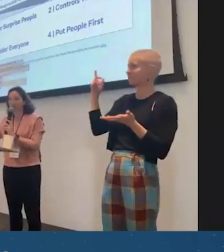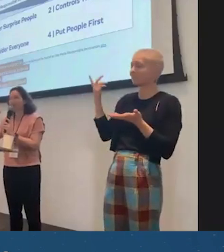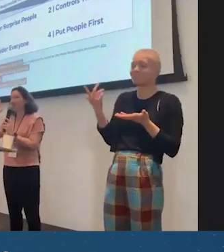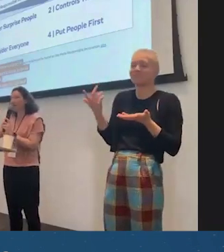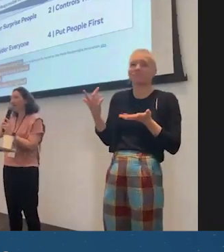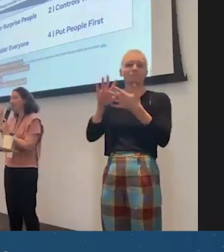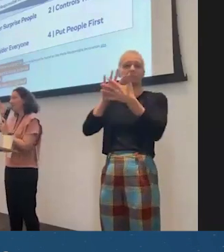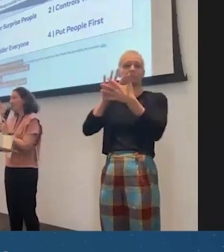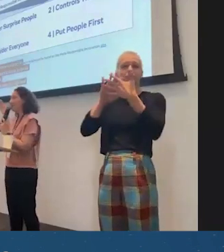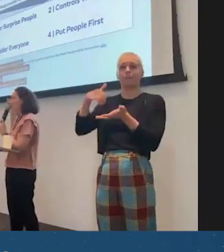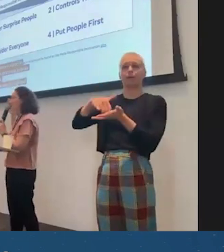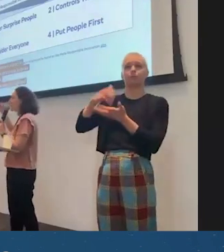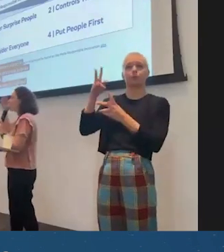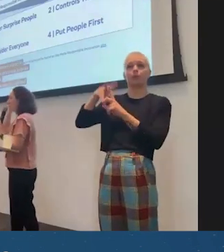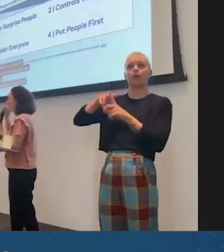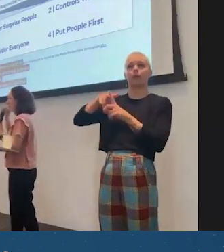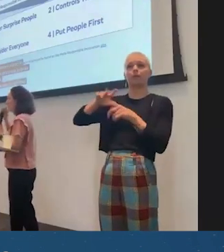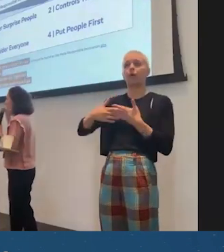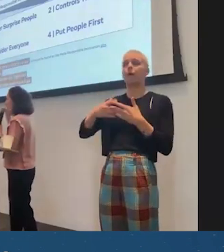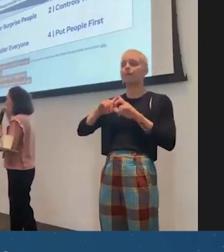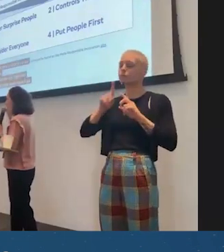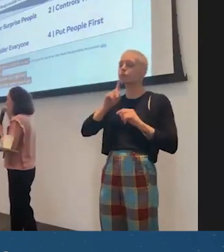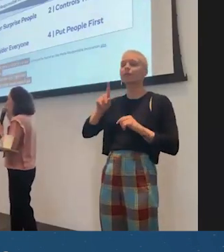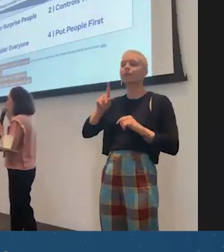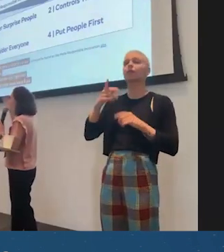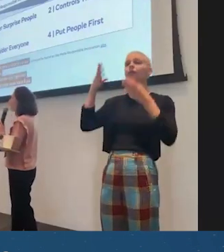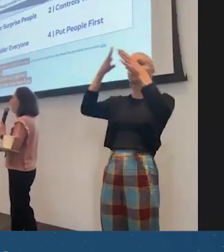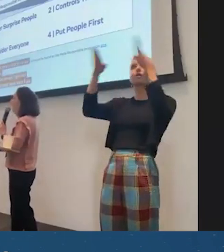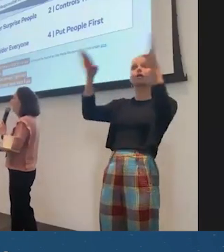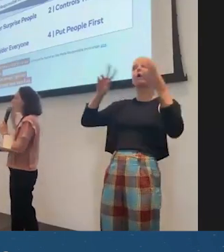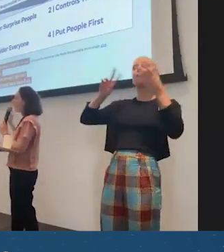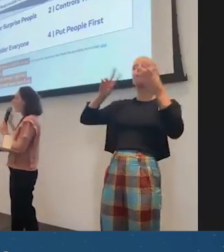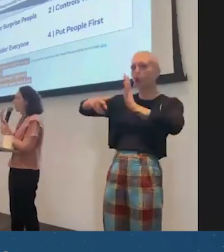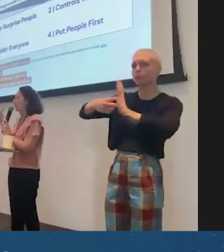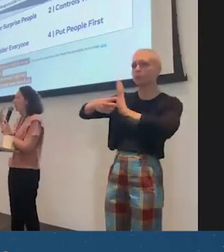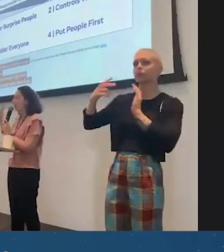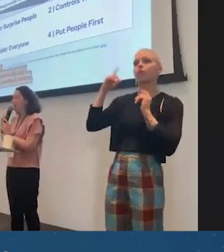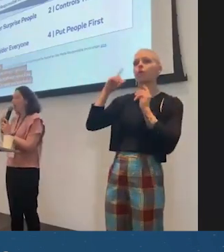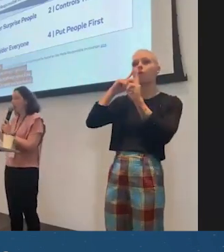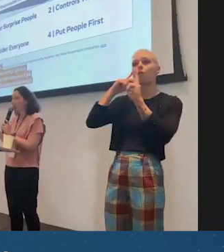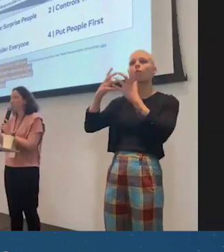because the idea is that everybody should memorize them. They should be a part of the development